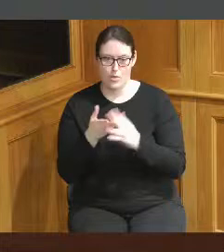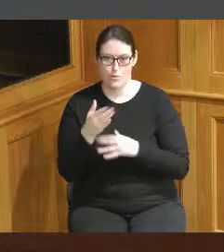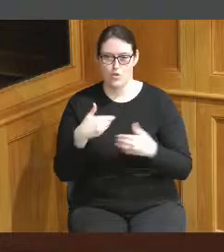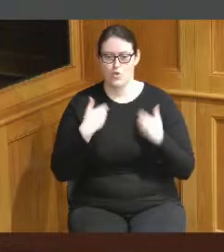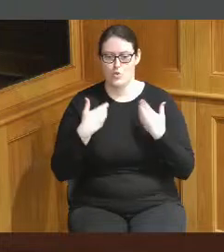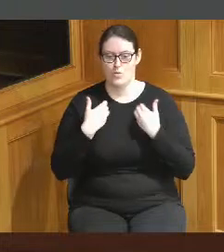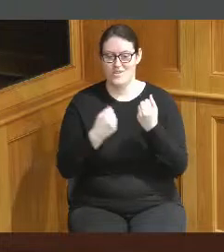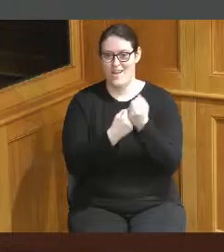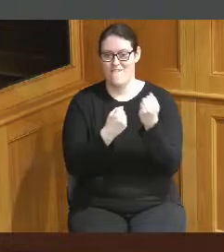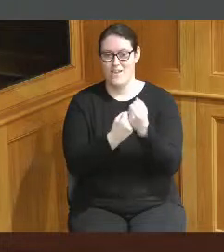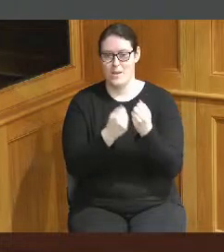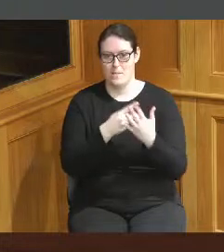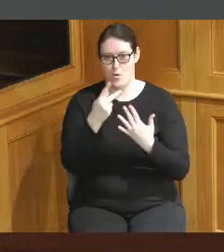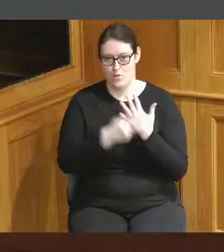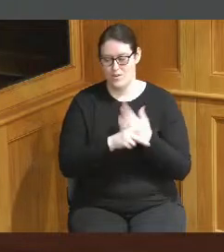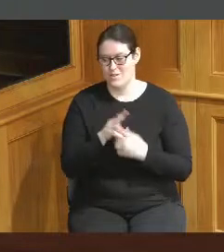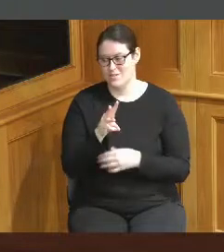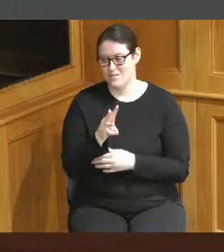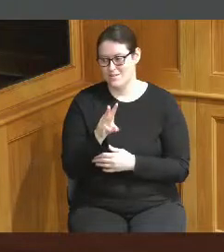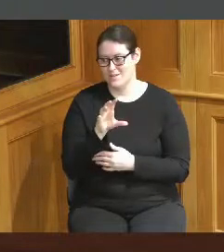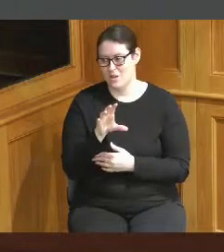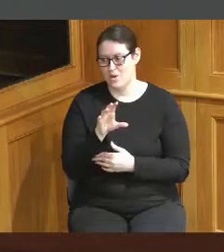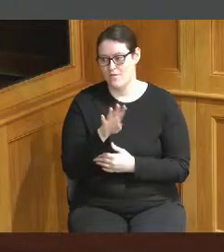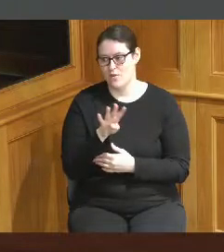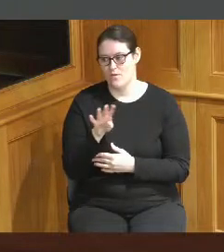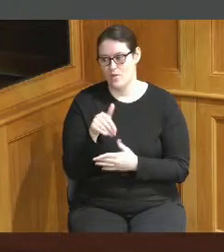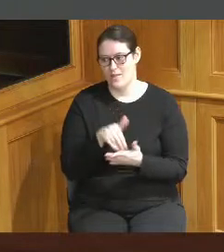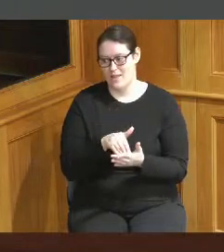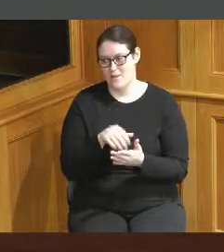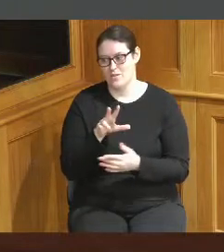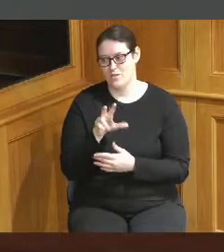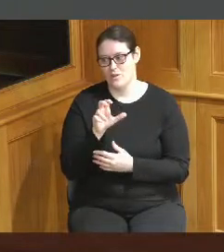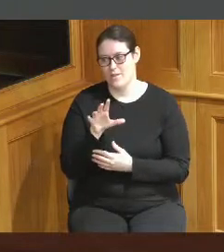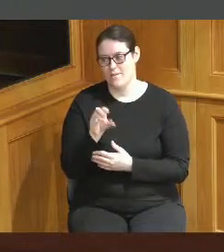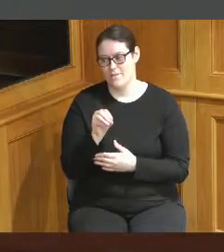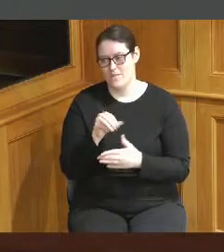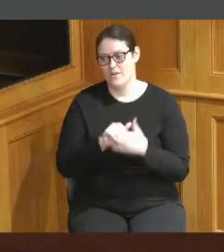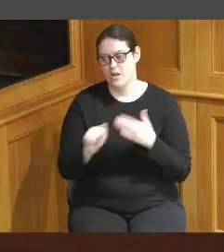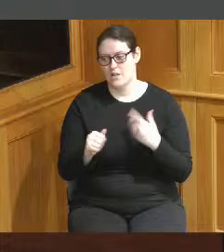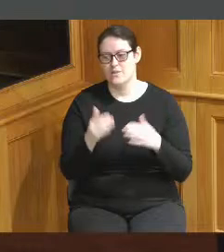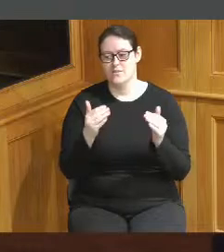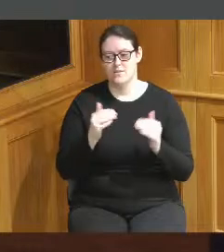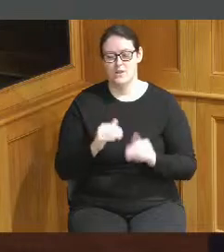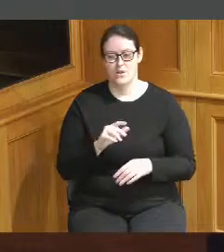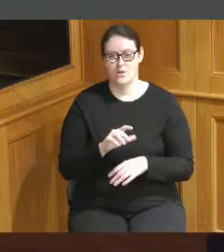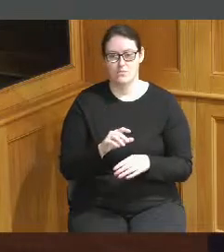earlier today Nick is out of the is out of the continental United States I believe right now so